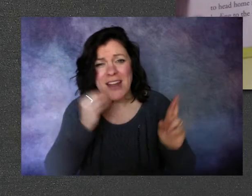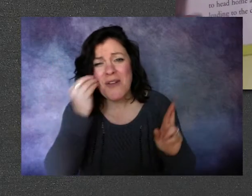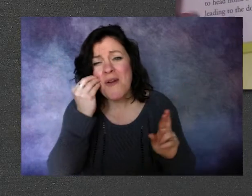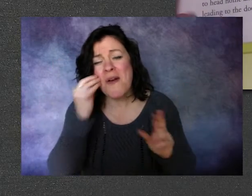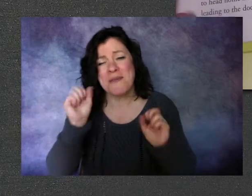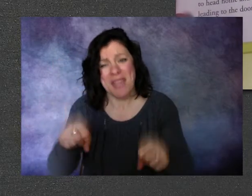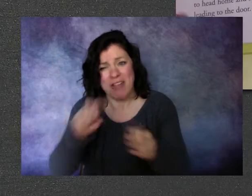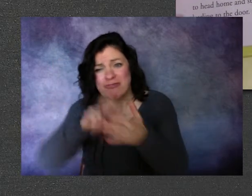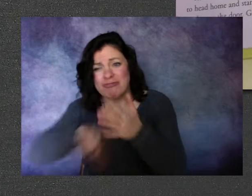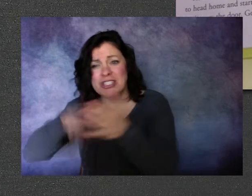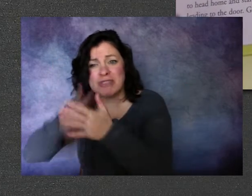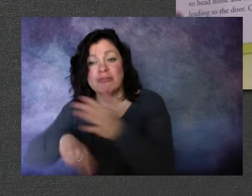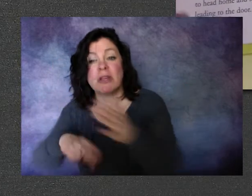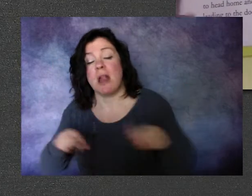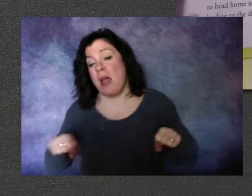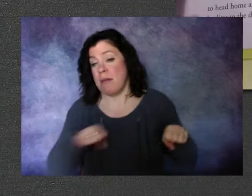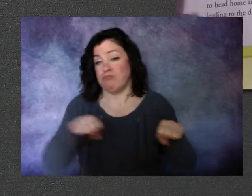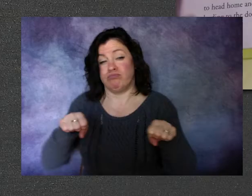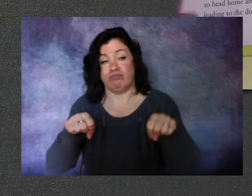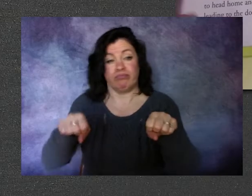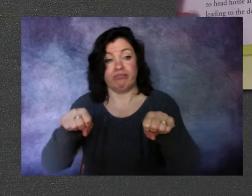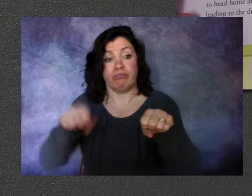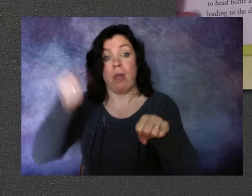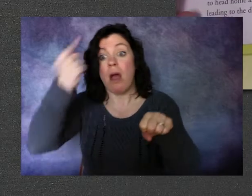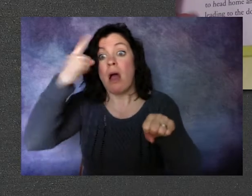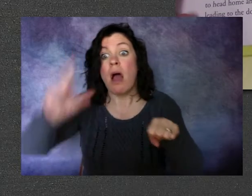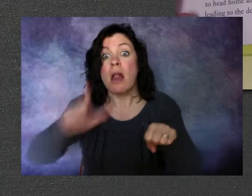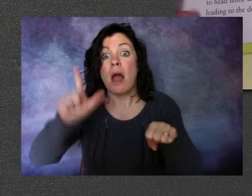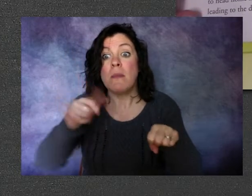And right in front of him was a ramp leading to the door.